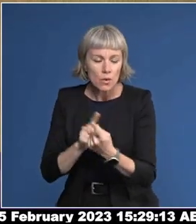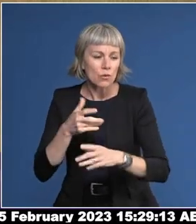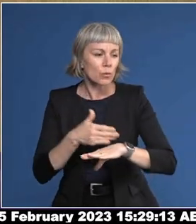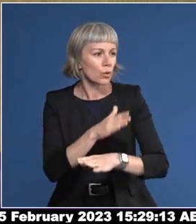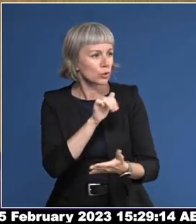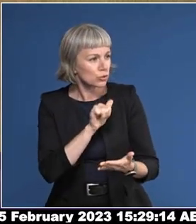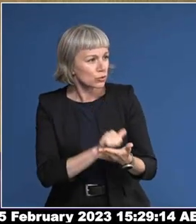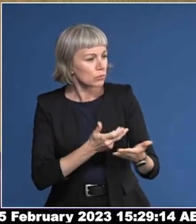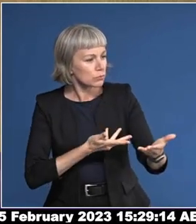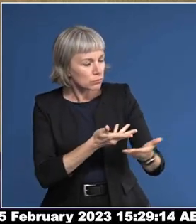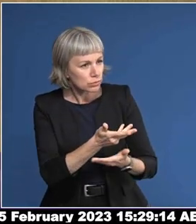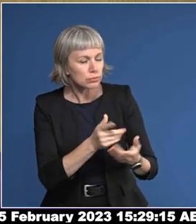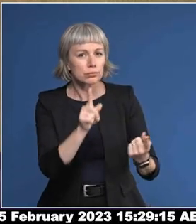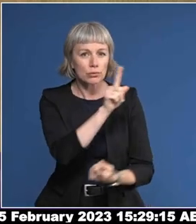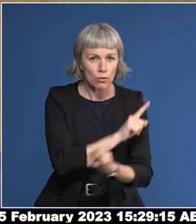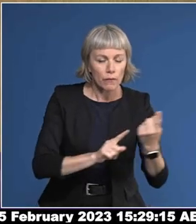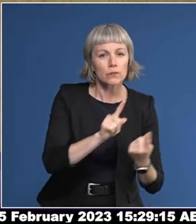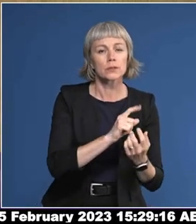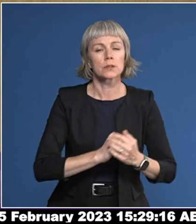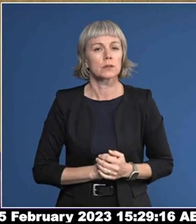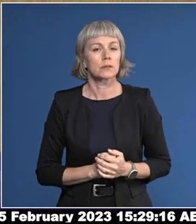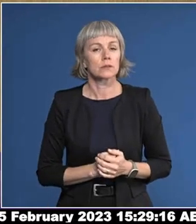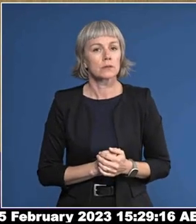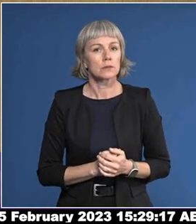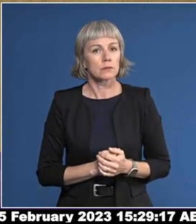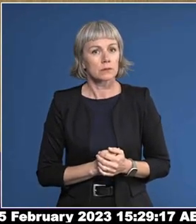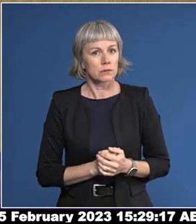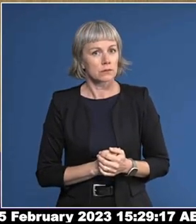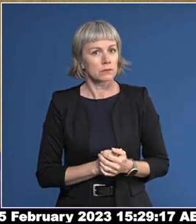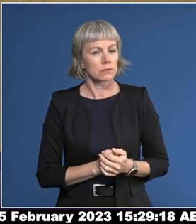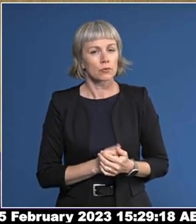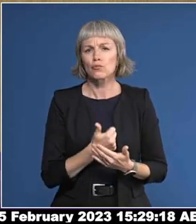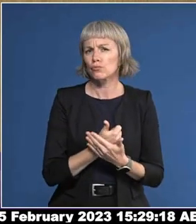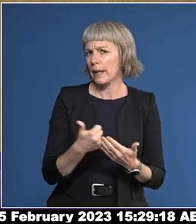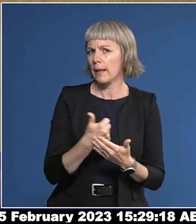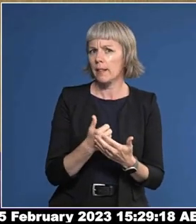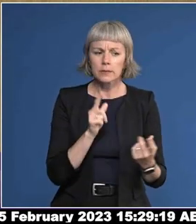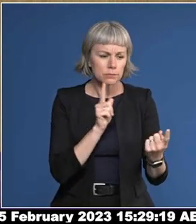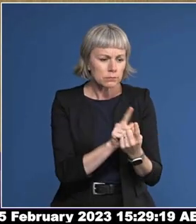And we regularly poll them on these kind of issues, and the sector - the State of the